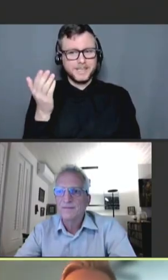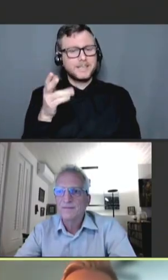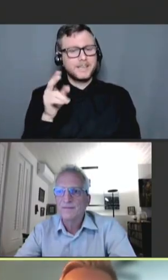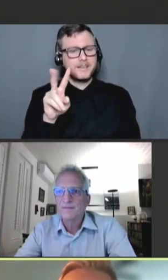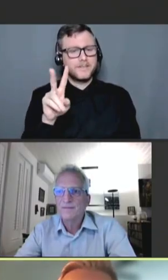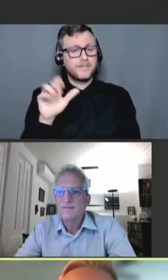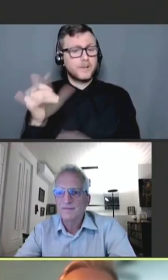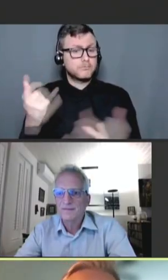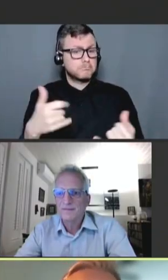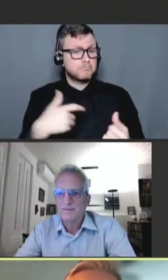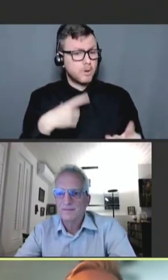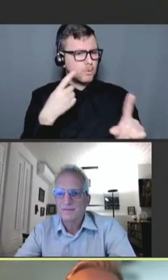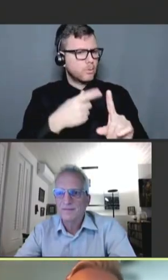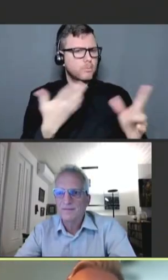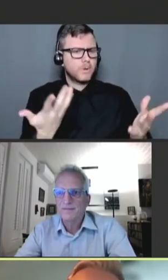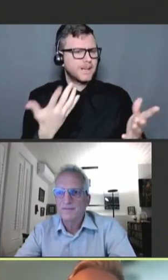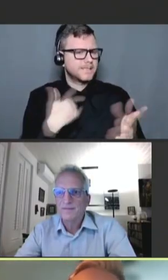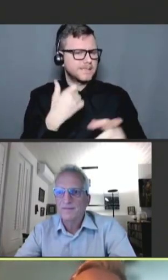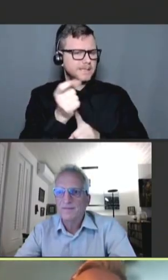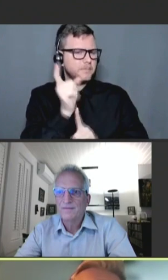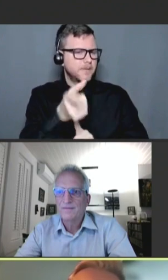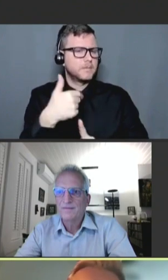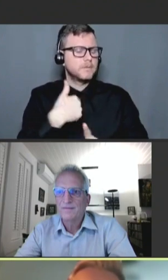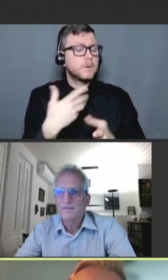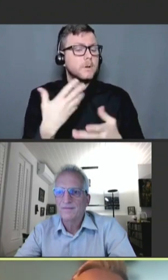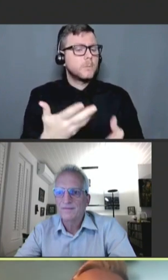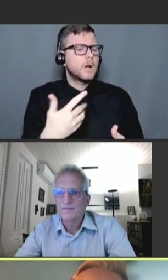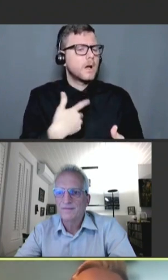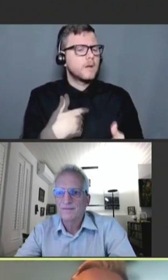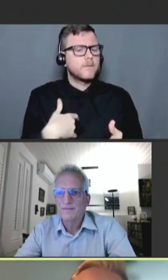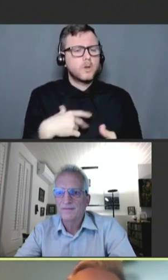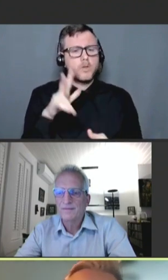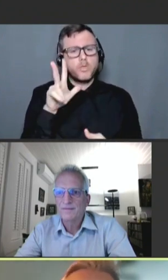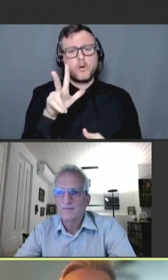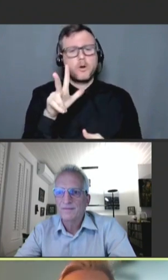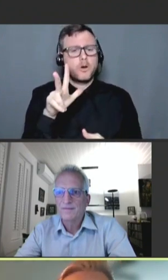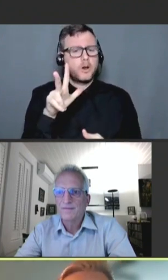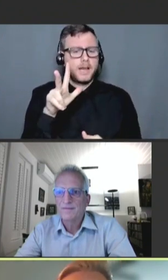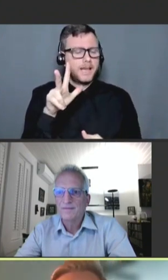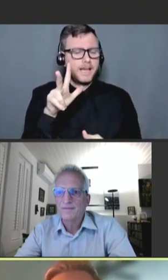goal in the next 10 minutes is to provide you a 30,000 feet overview of published